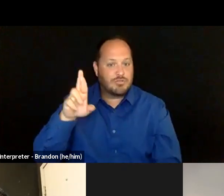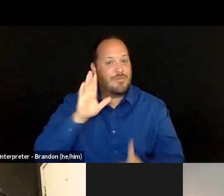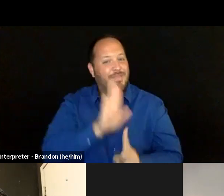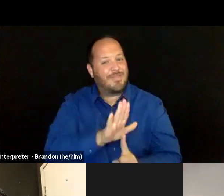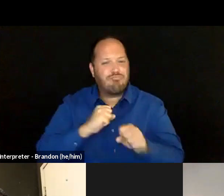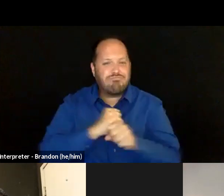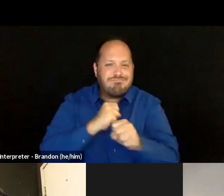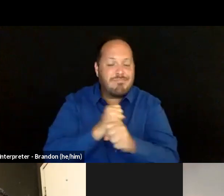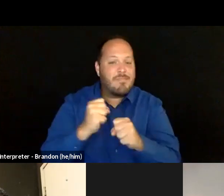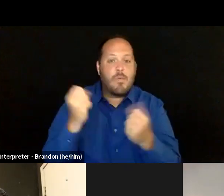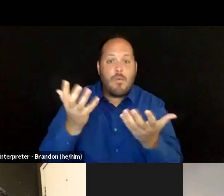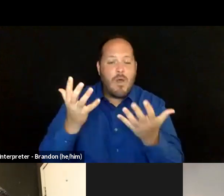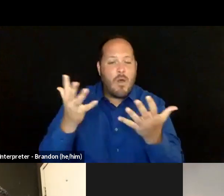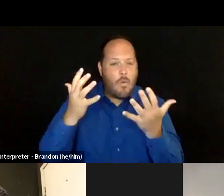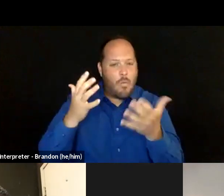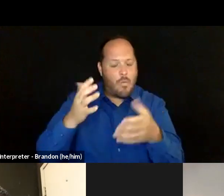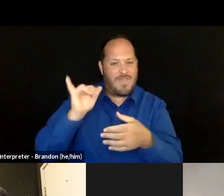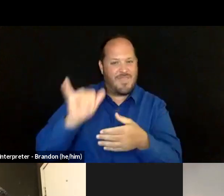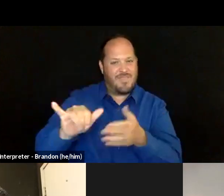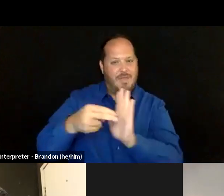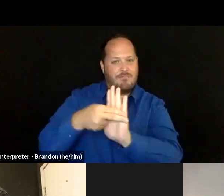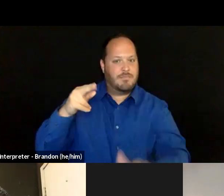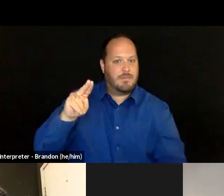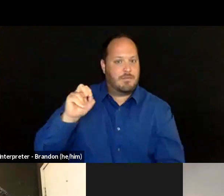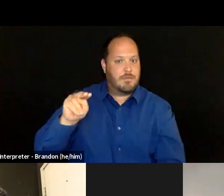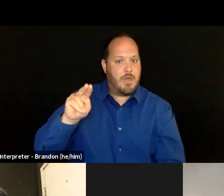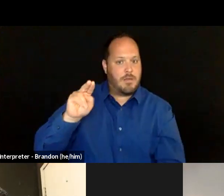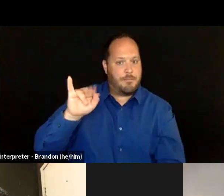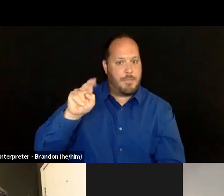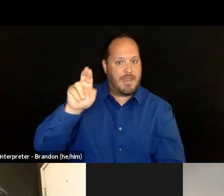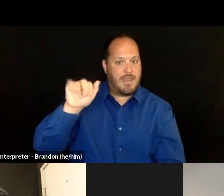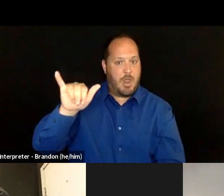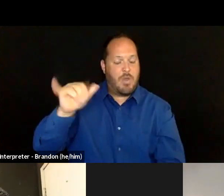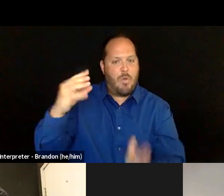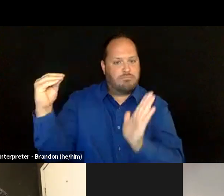pronouns, a transgender activist and 2020 graduate of Sutherlin High School.